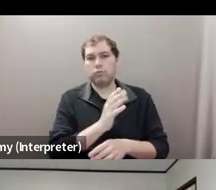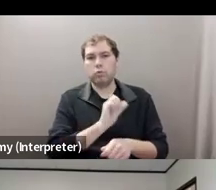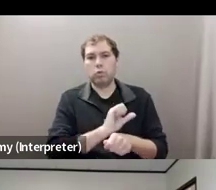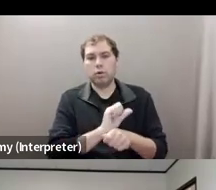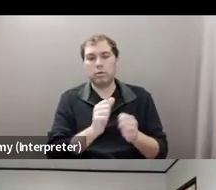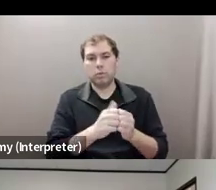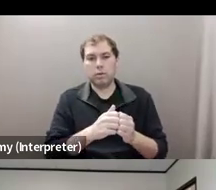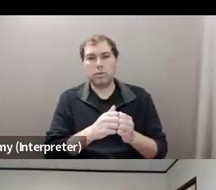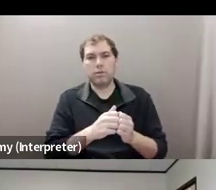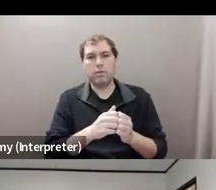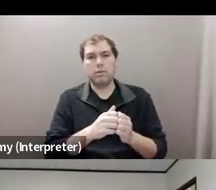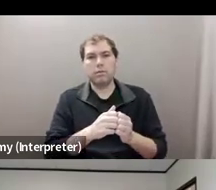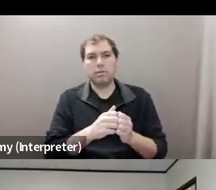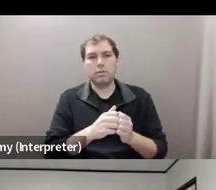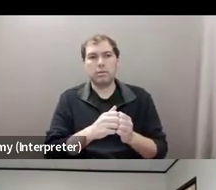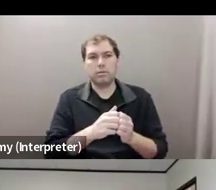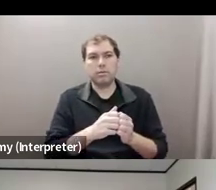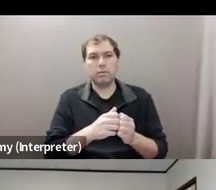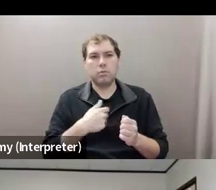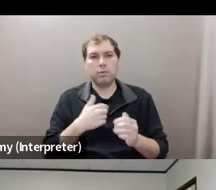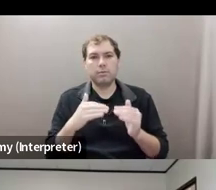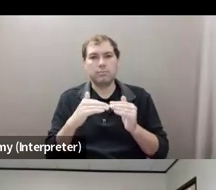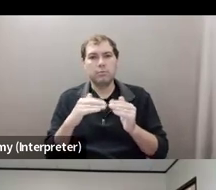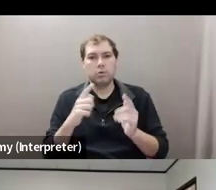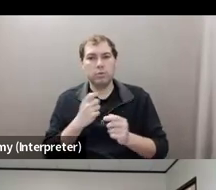Beck Levin: one of my colleagues who so? Who signs Asl